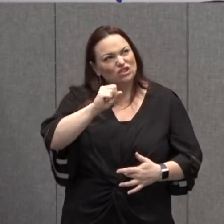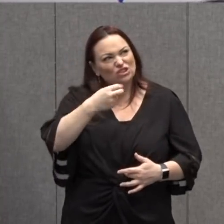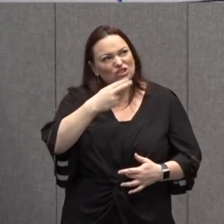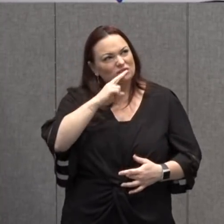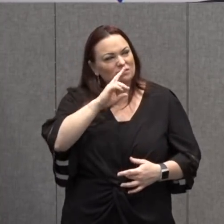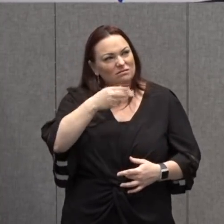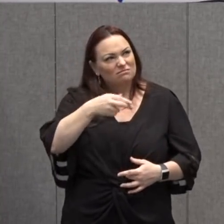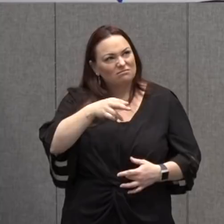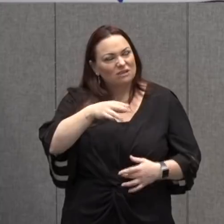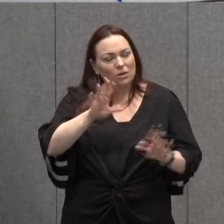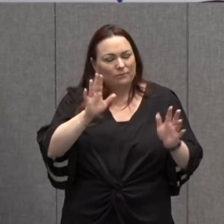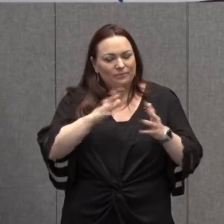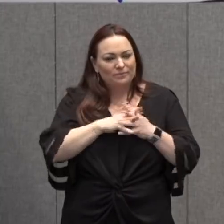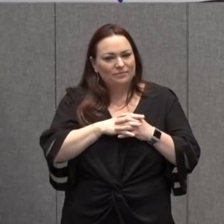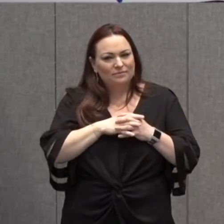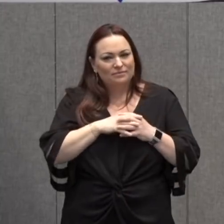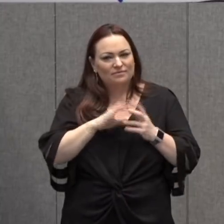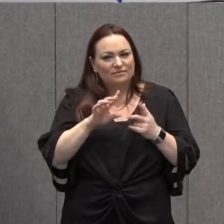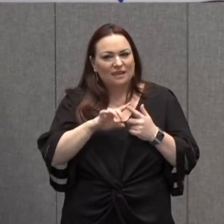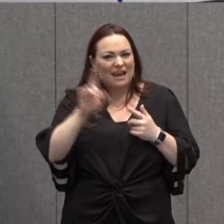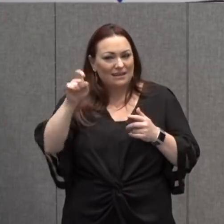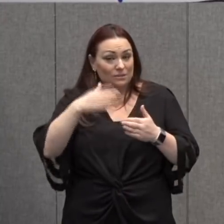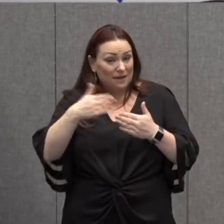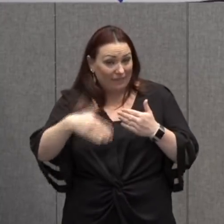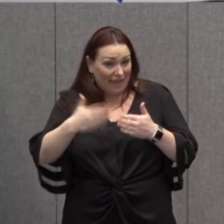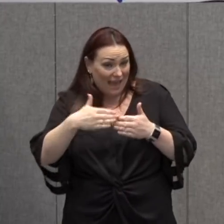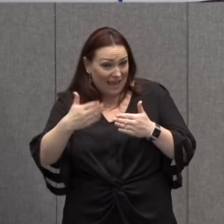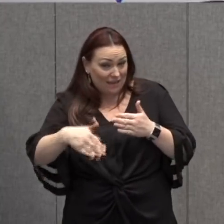So it's gotta be at the end.